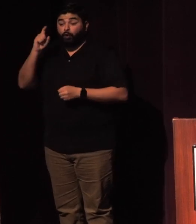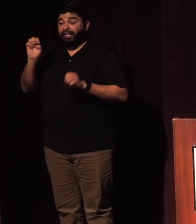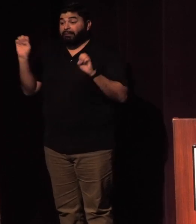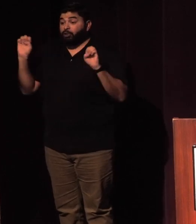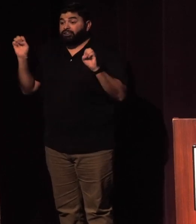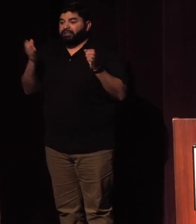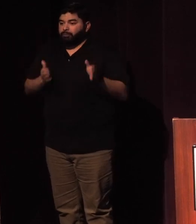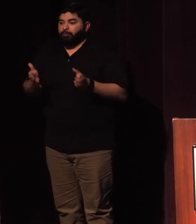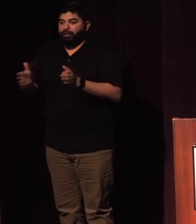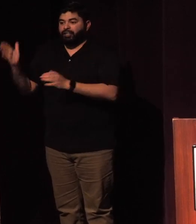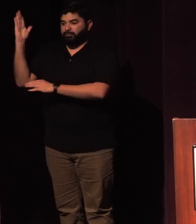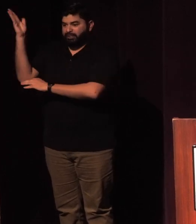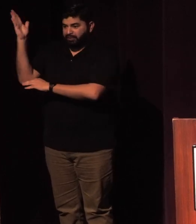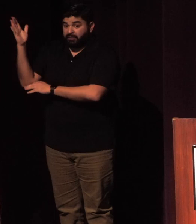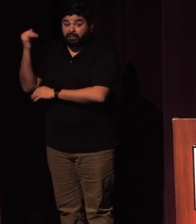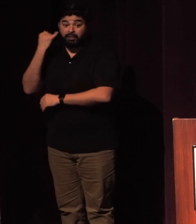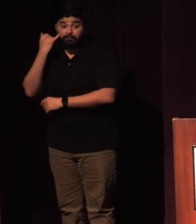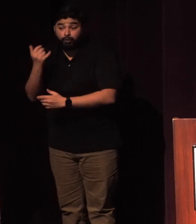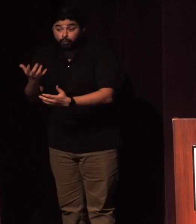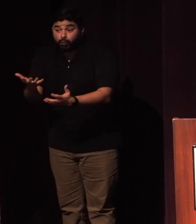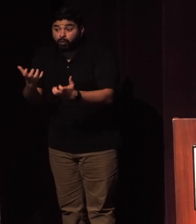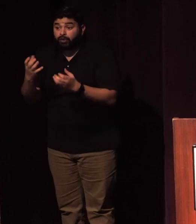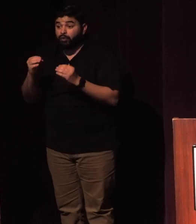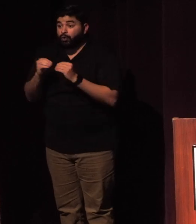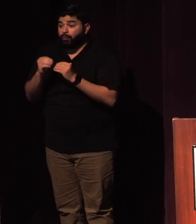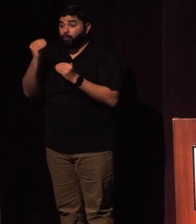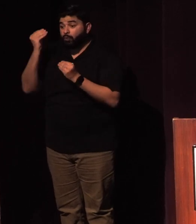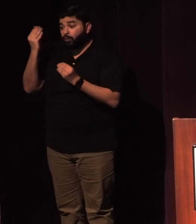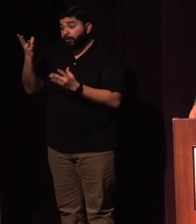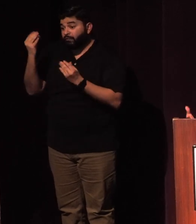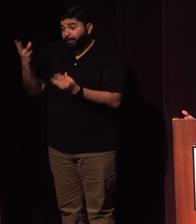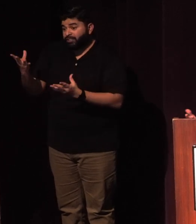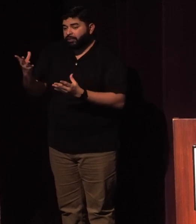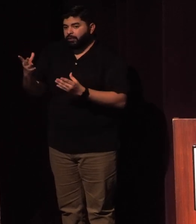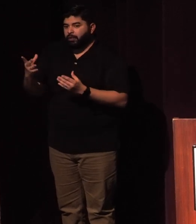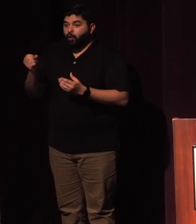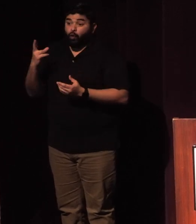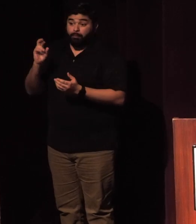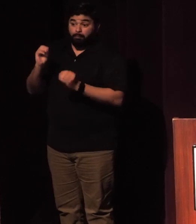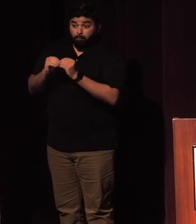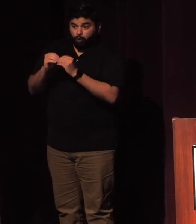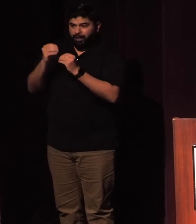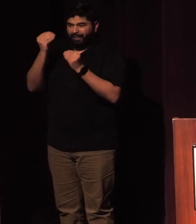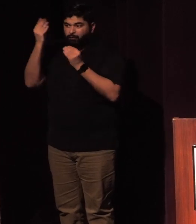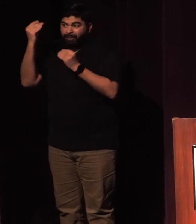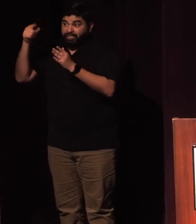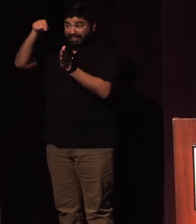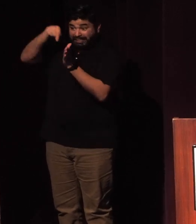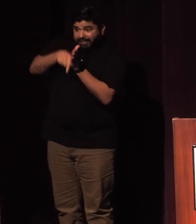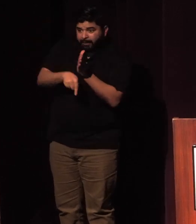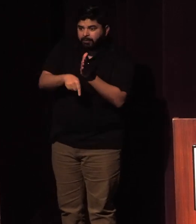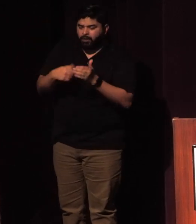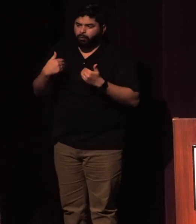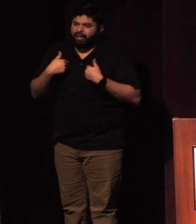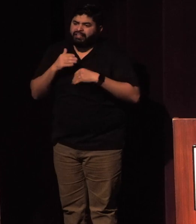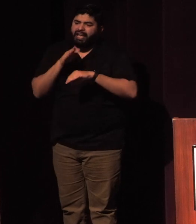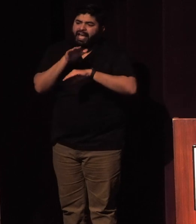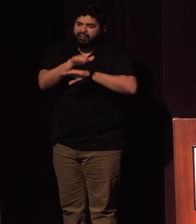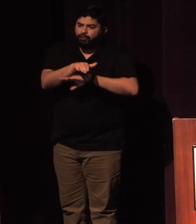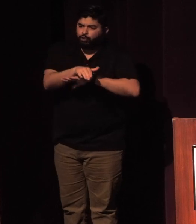But Erik Fricke, Director of security will give a brief emergency preparedness presentation. And if you would like more information